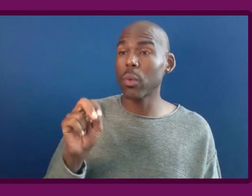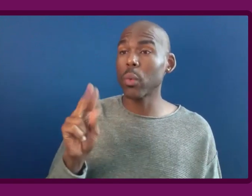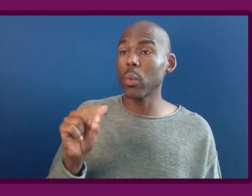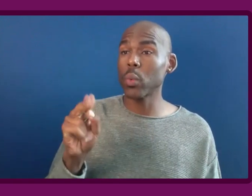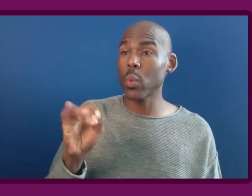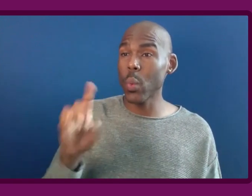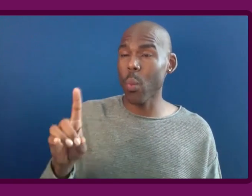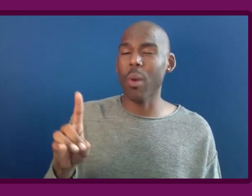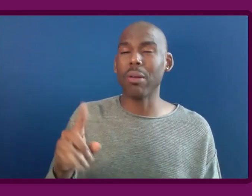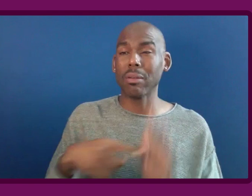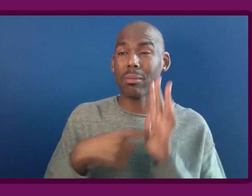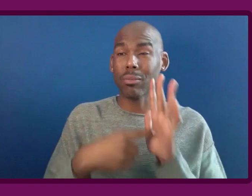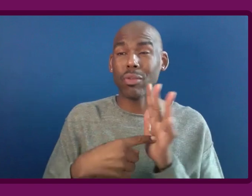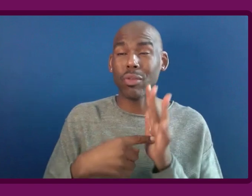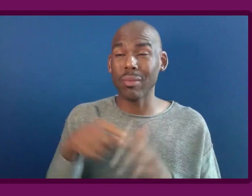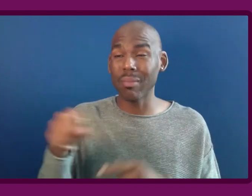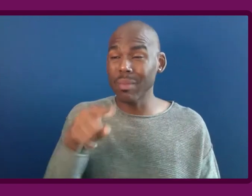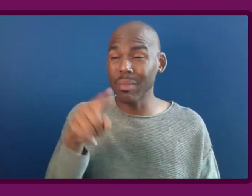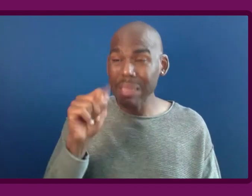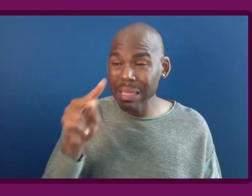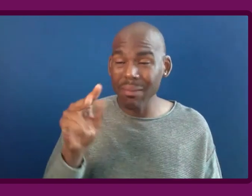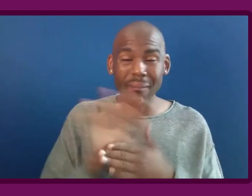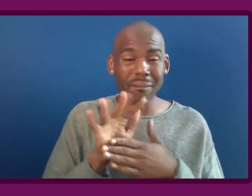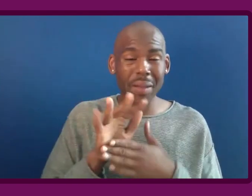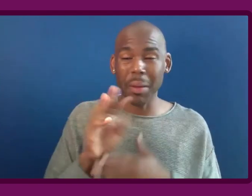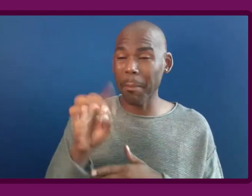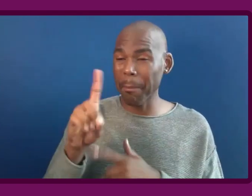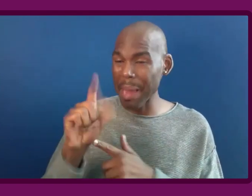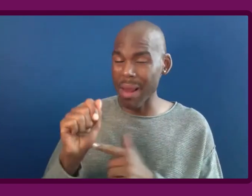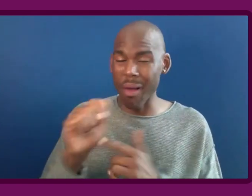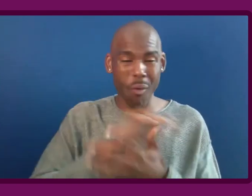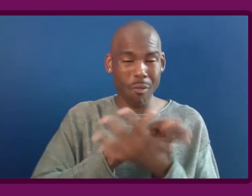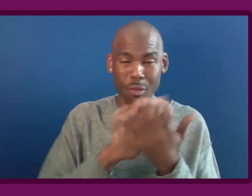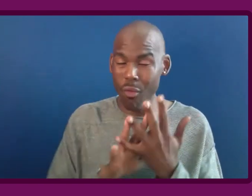They need to have people with disabilities in the writers room, behind the camera, directing,